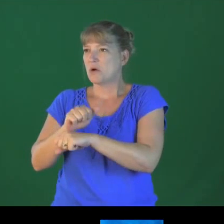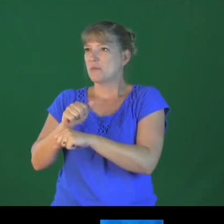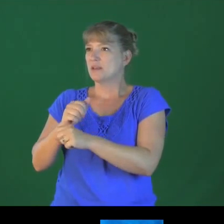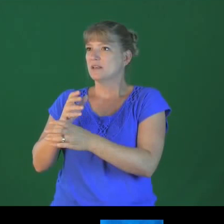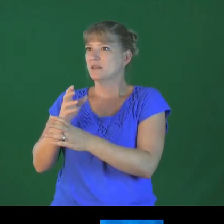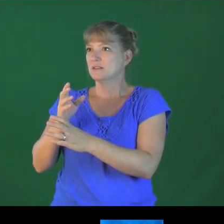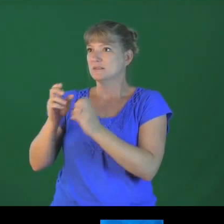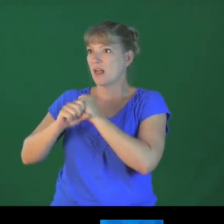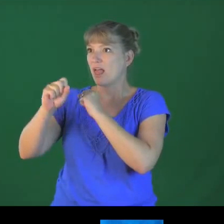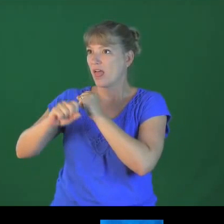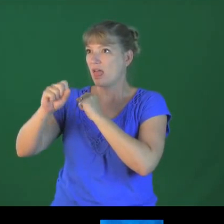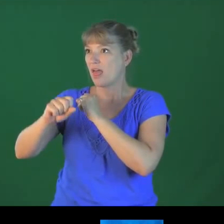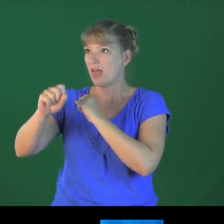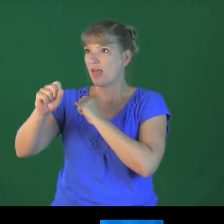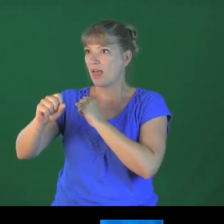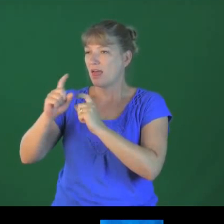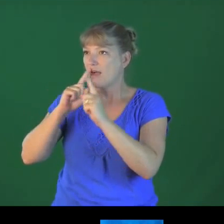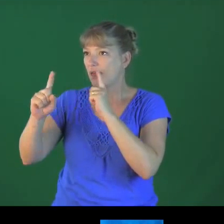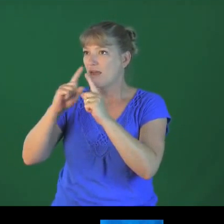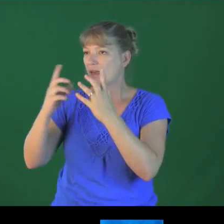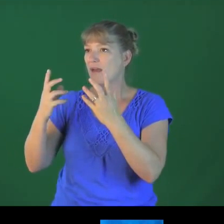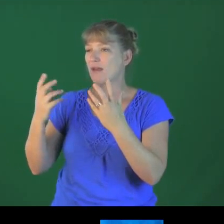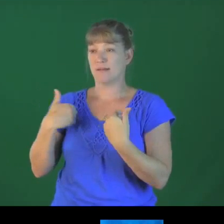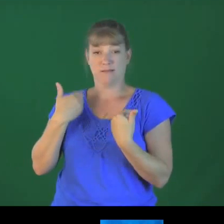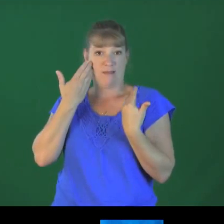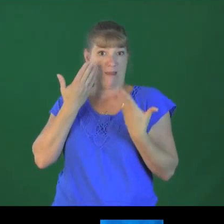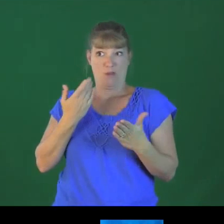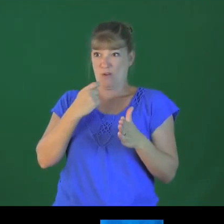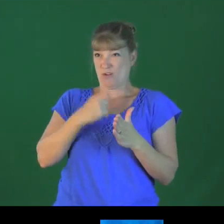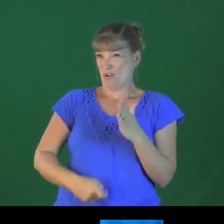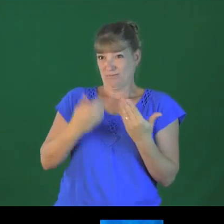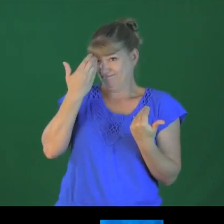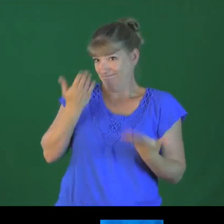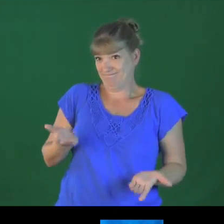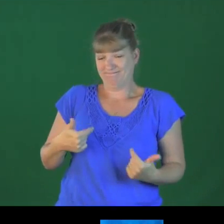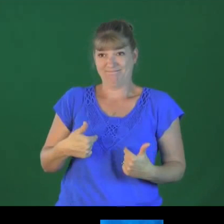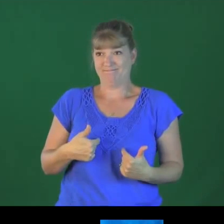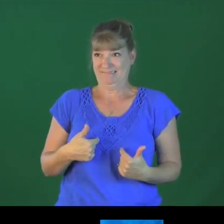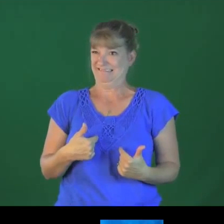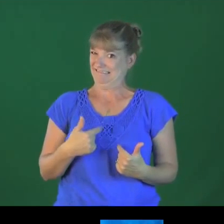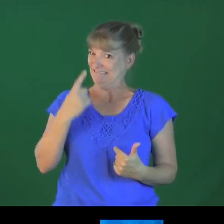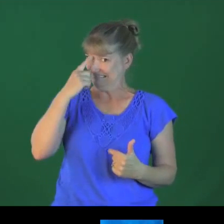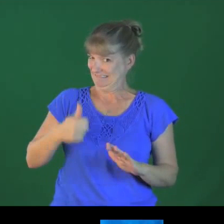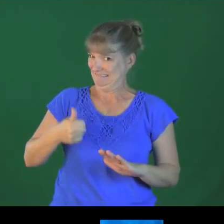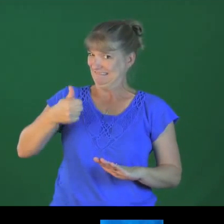for an extended period of time. I don't know what the price would be on this. It's probably quite pricey, but if you're interested